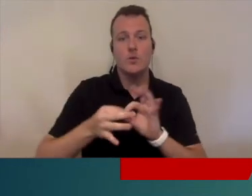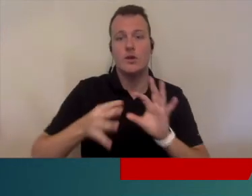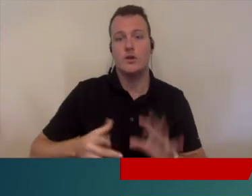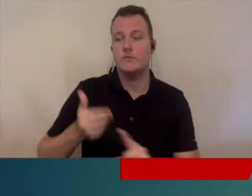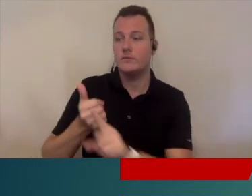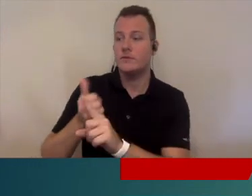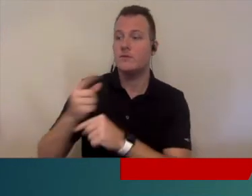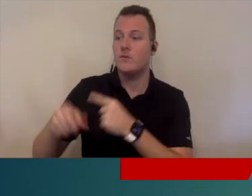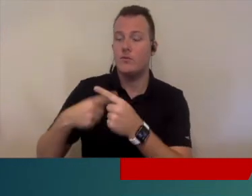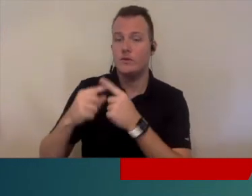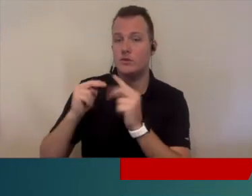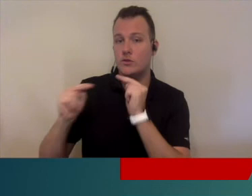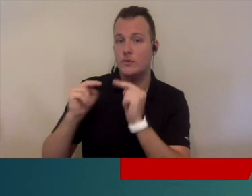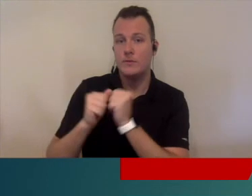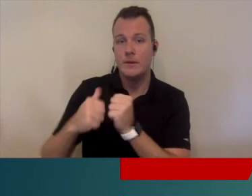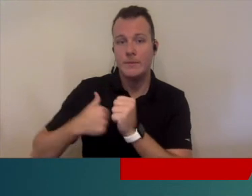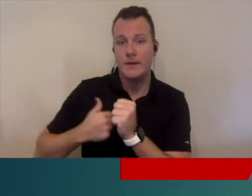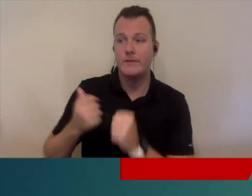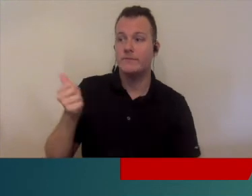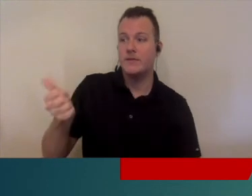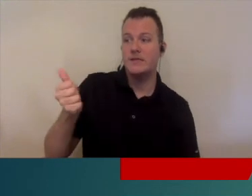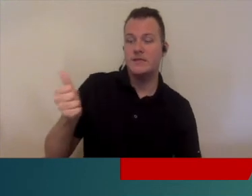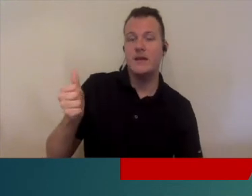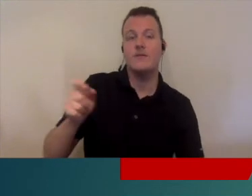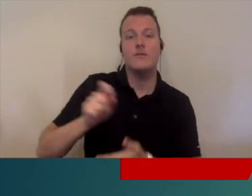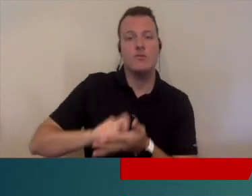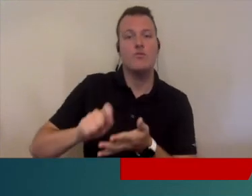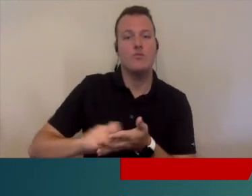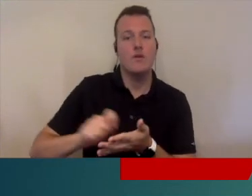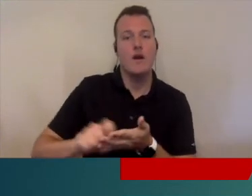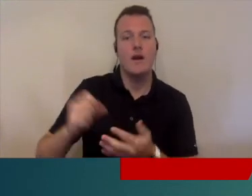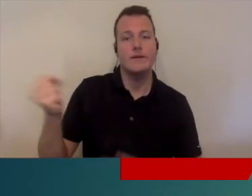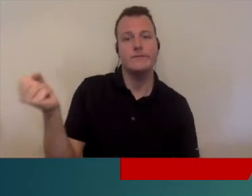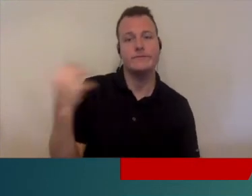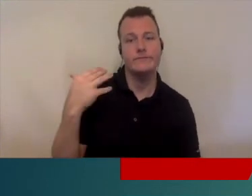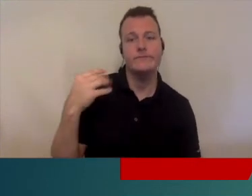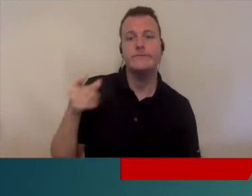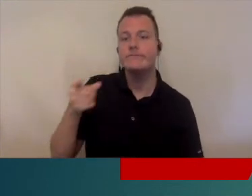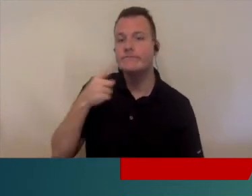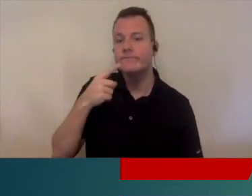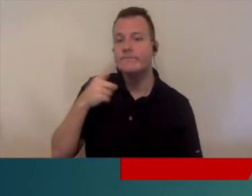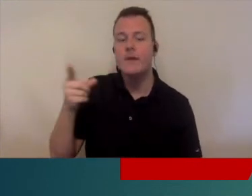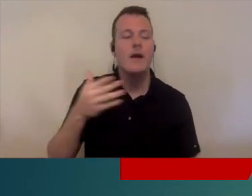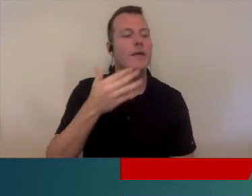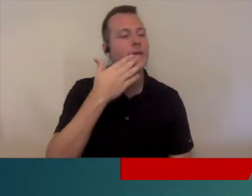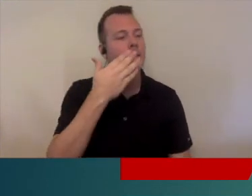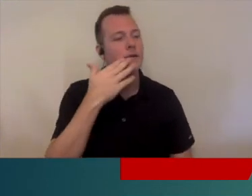she negotiated with me, she came back in writing and said, you know, 'thank you so